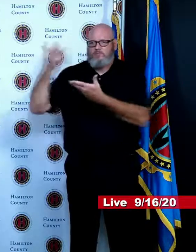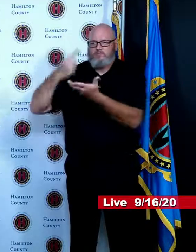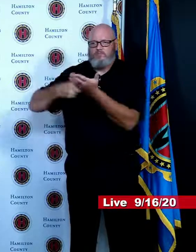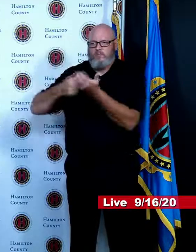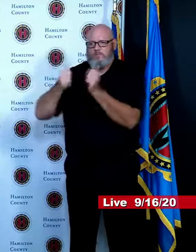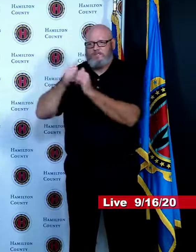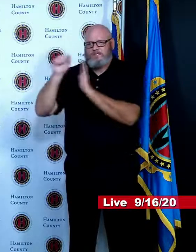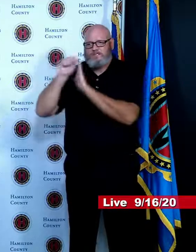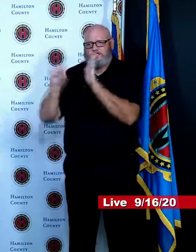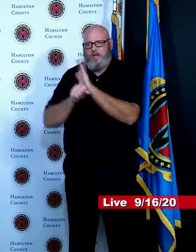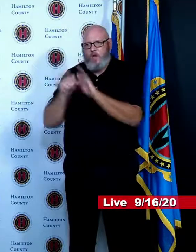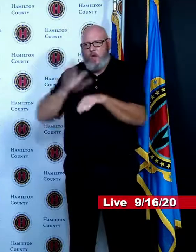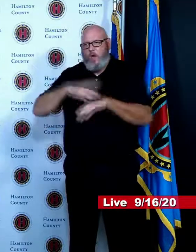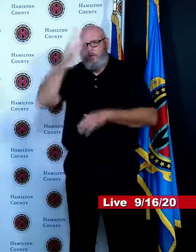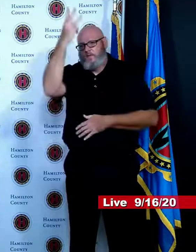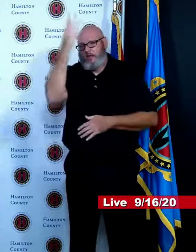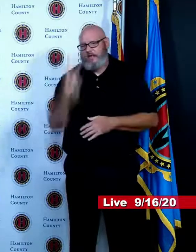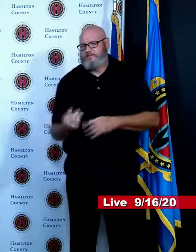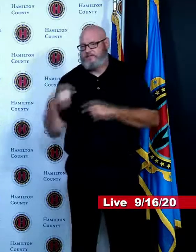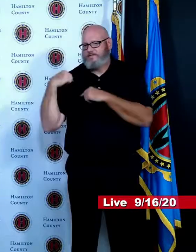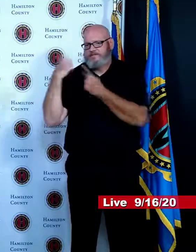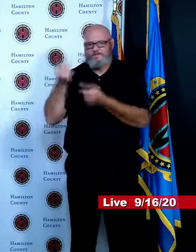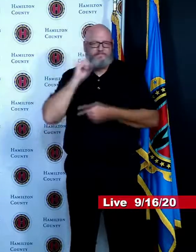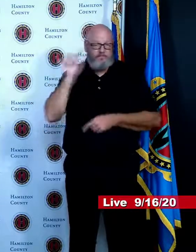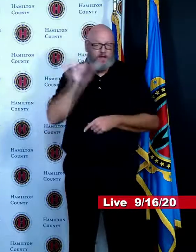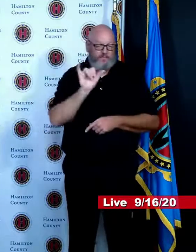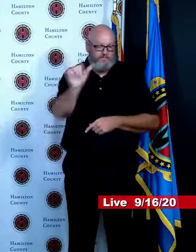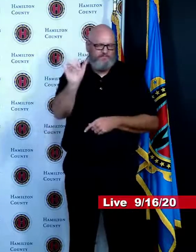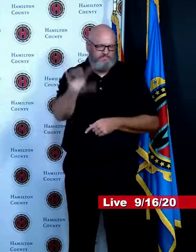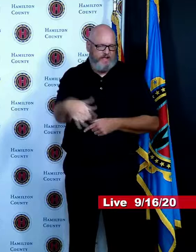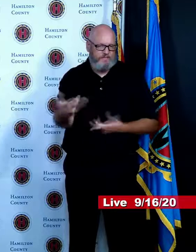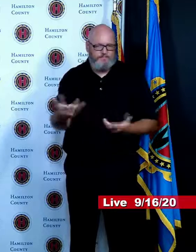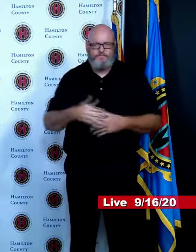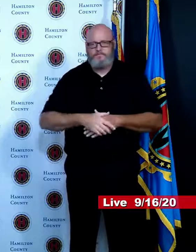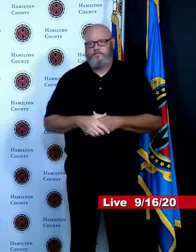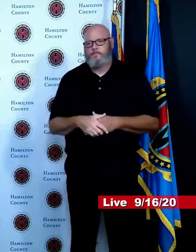forever and so thank you and the next question is could you explain